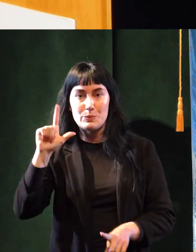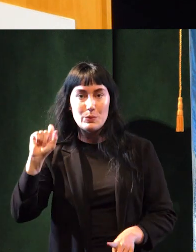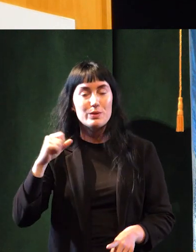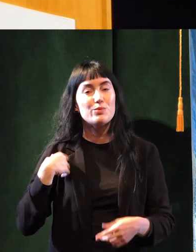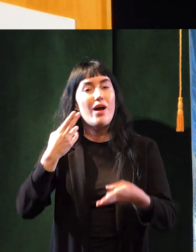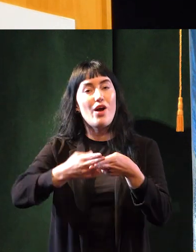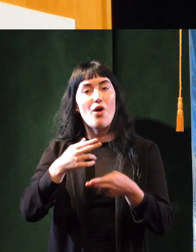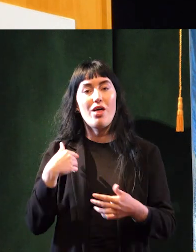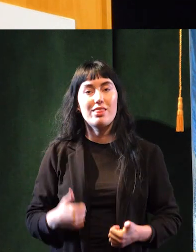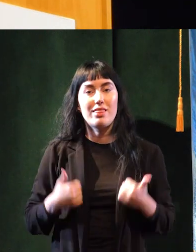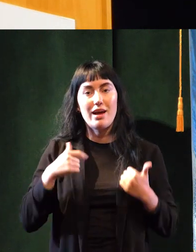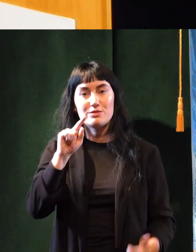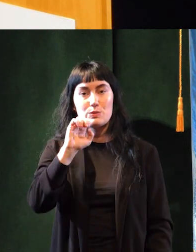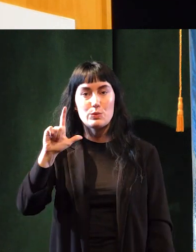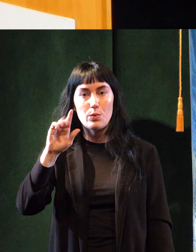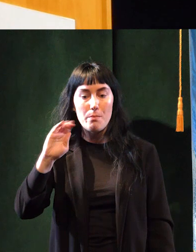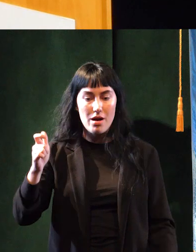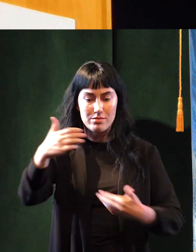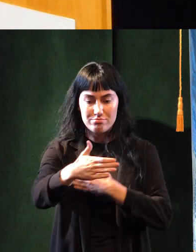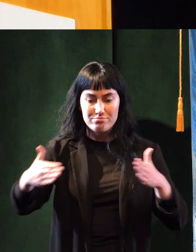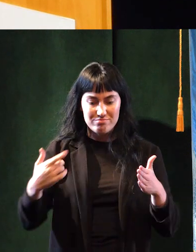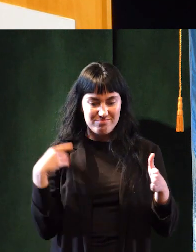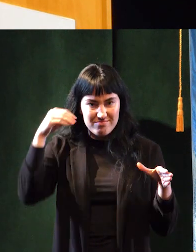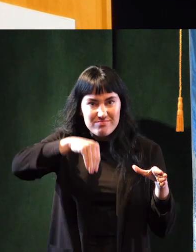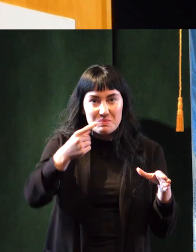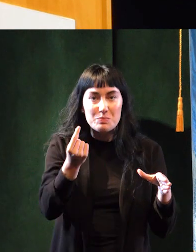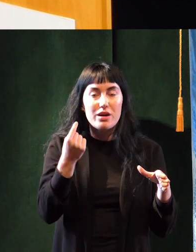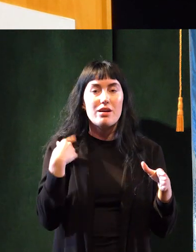tools for what I like to call life's toolbox items like critical thinking